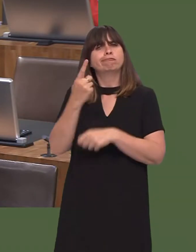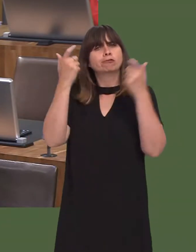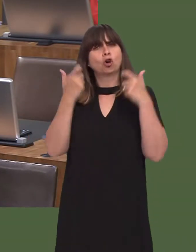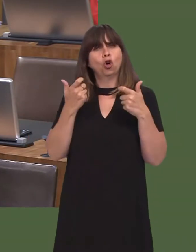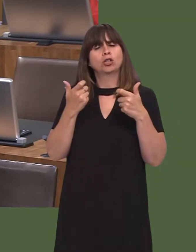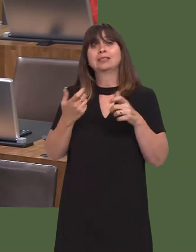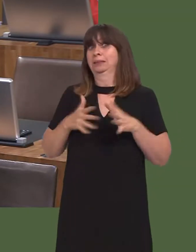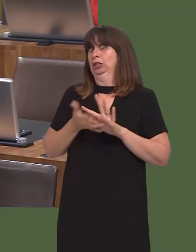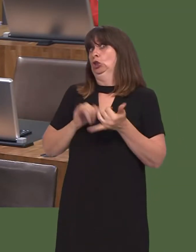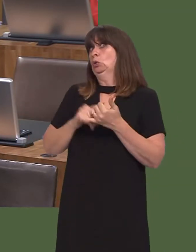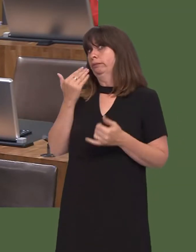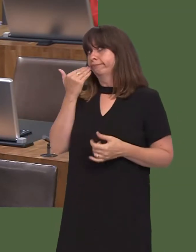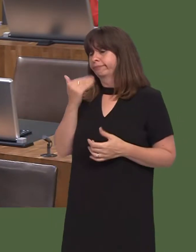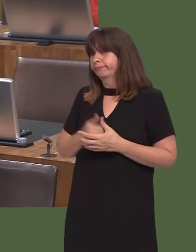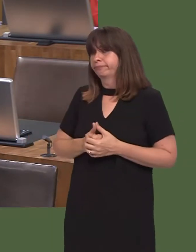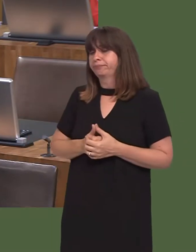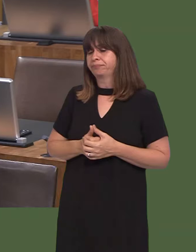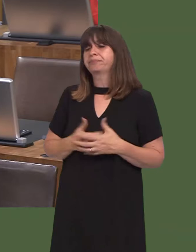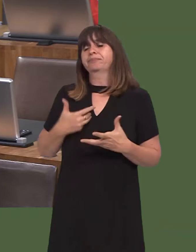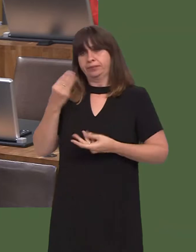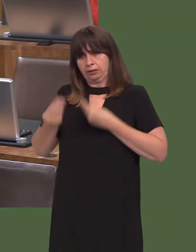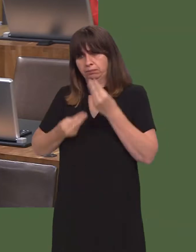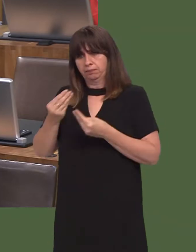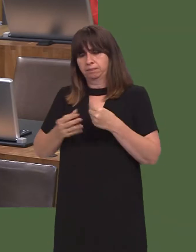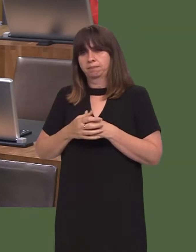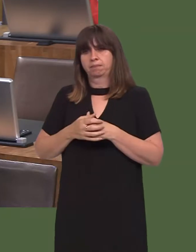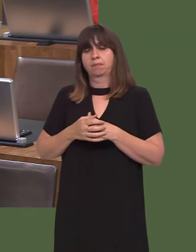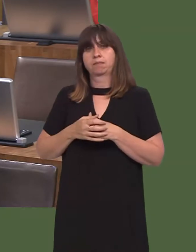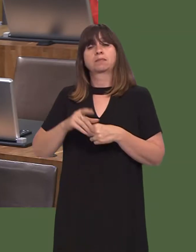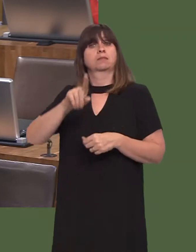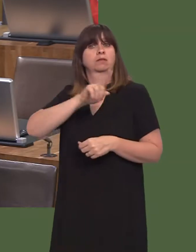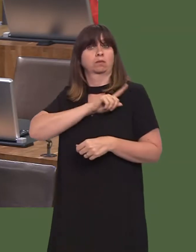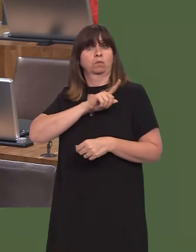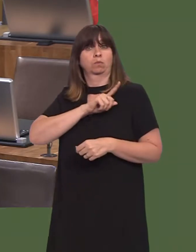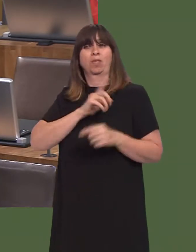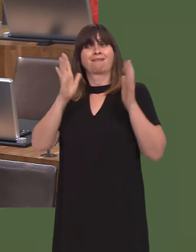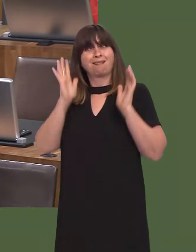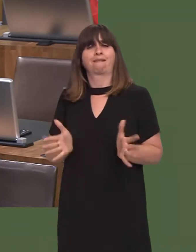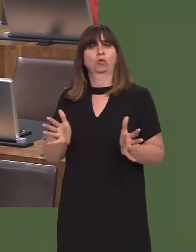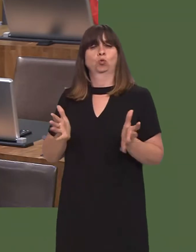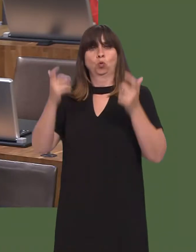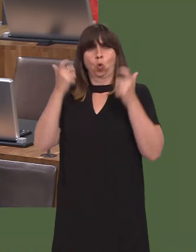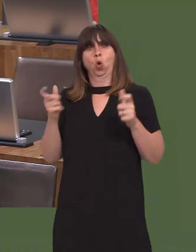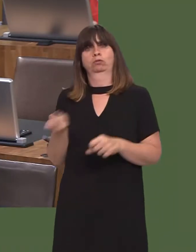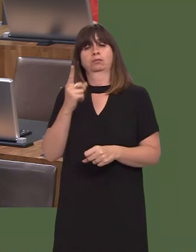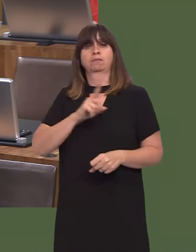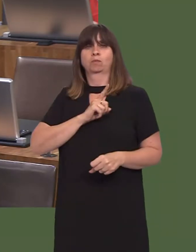been in the news recently. It is important, I think, that the reasoning behind the court case is understood. The reason why enforcement was put in place was because there had been